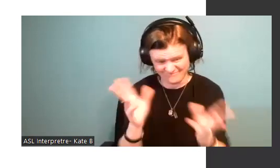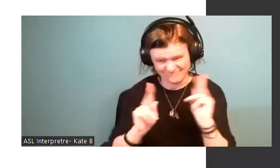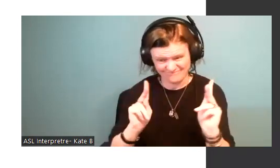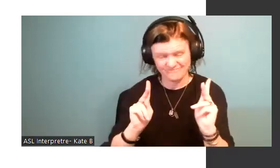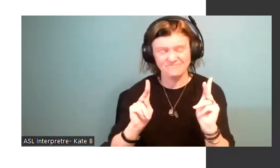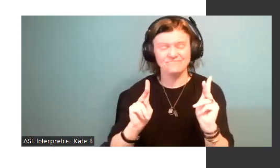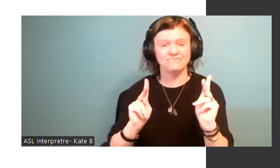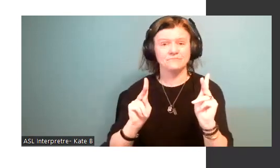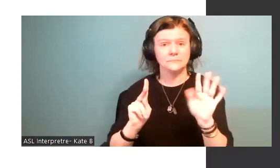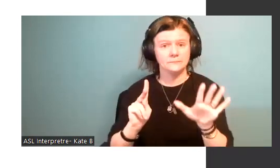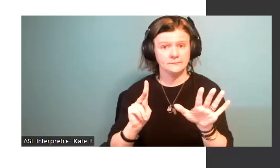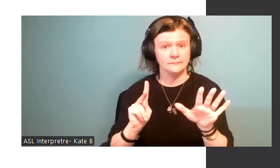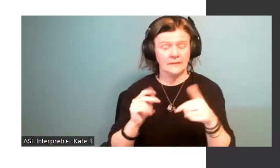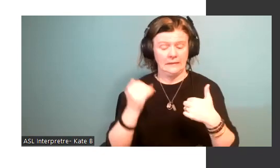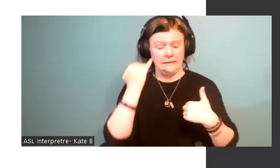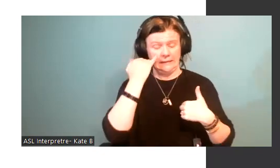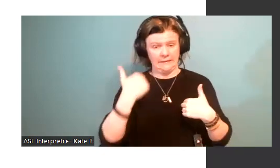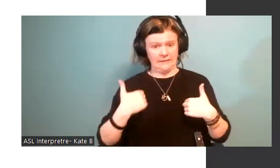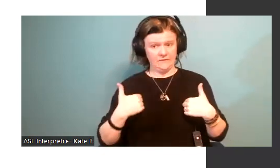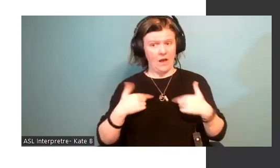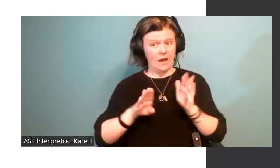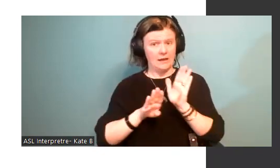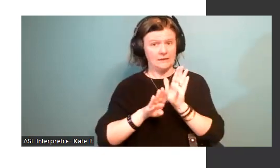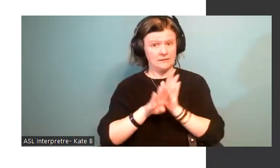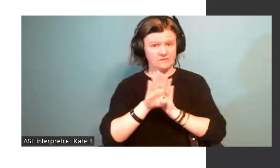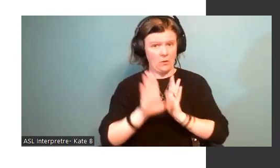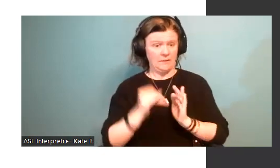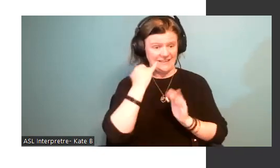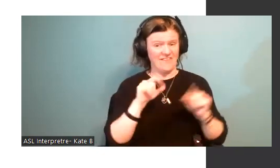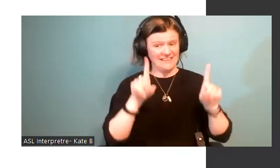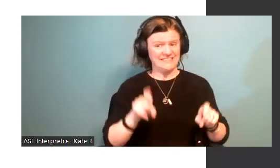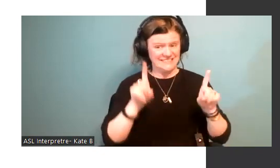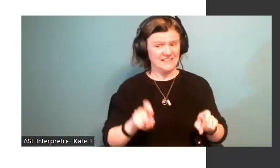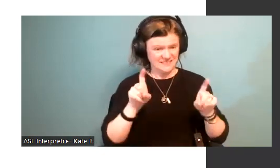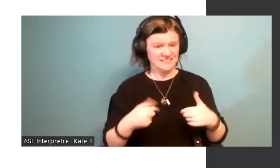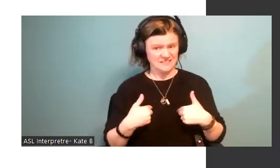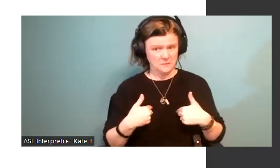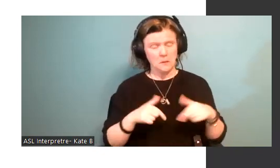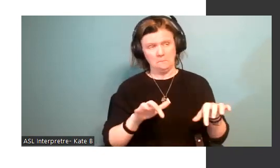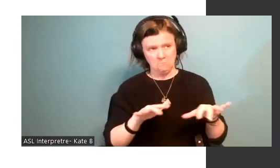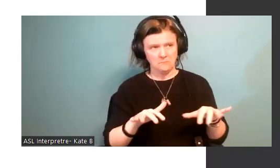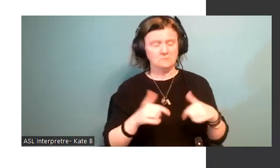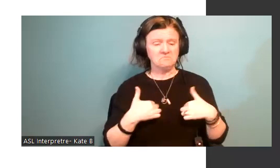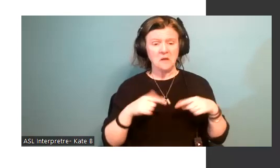frequency of updates? There isn't a set one to